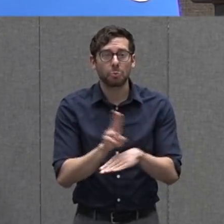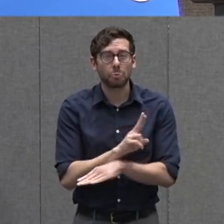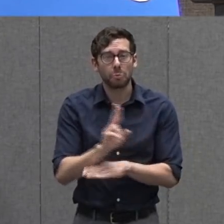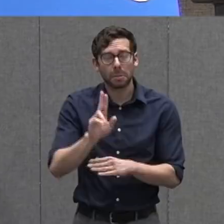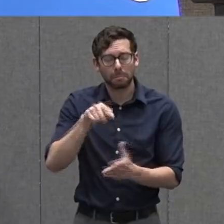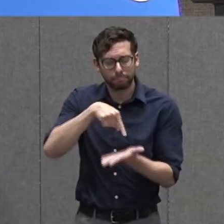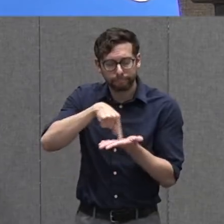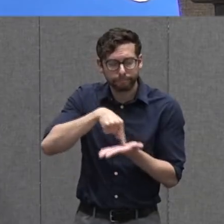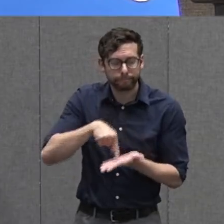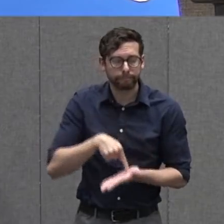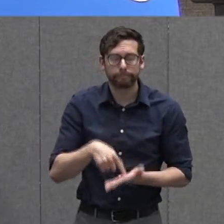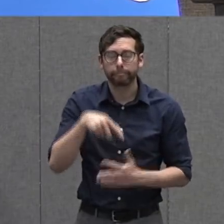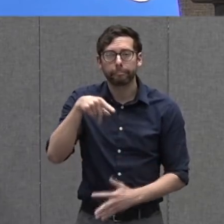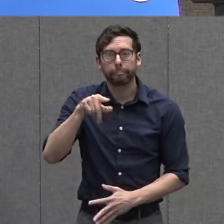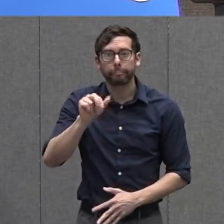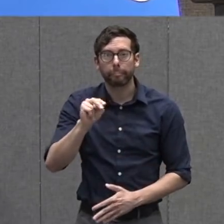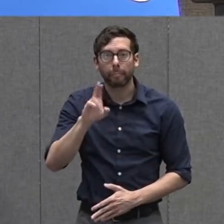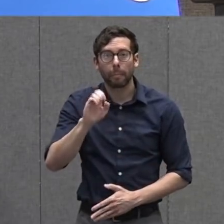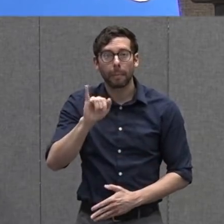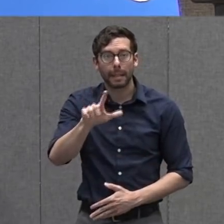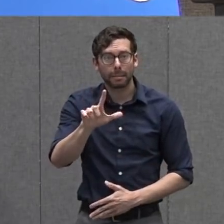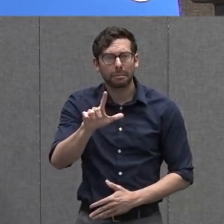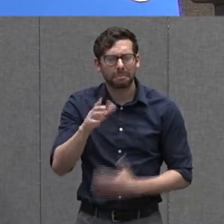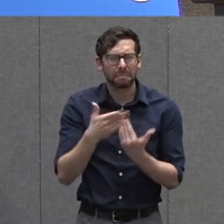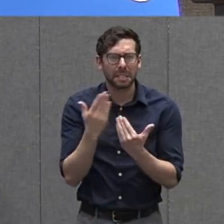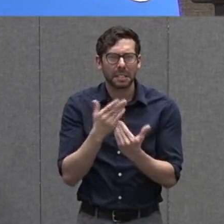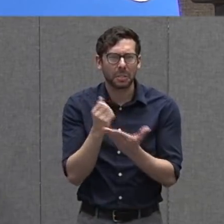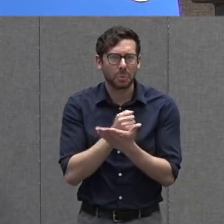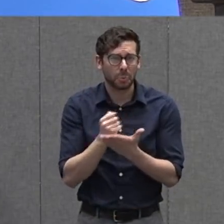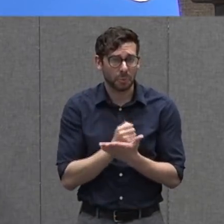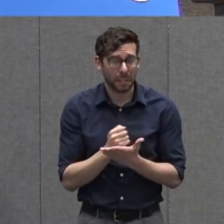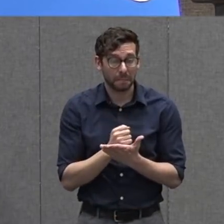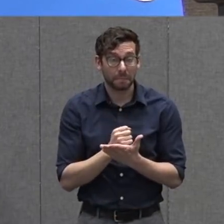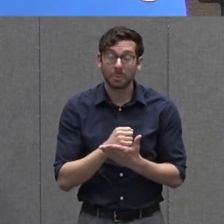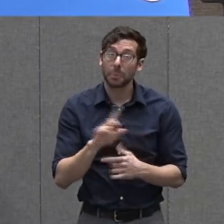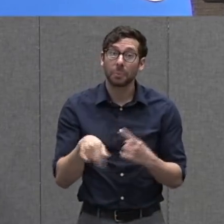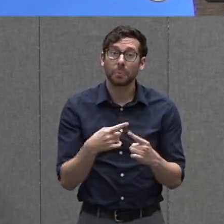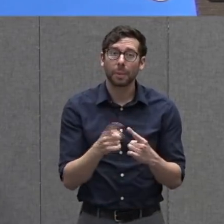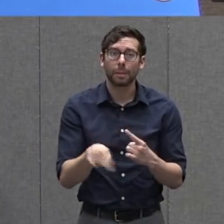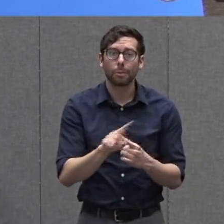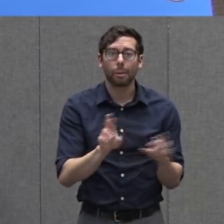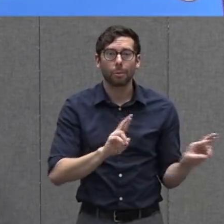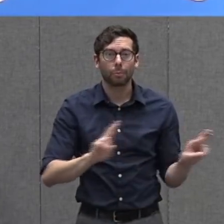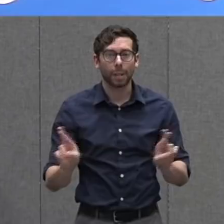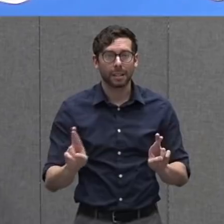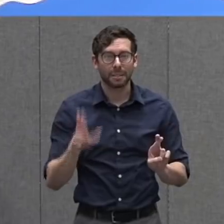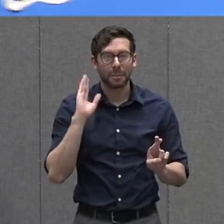So once you have those materials ready we're gonna get started. And just to review, this word of the day